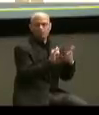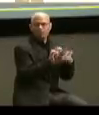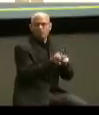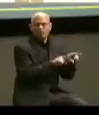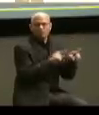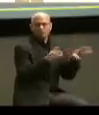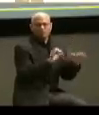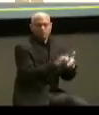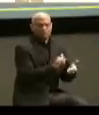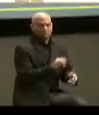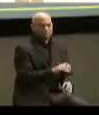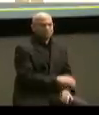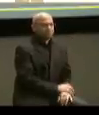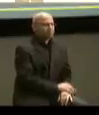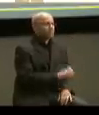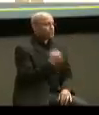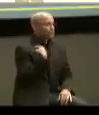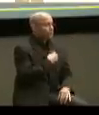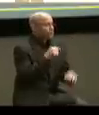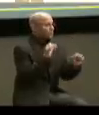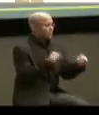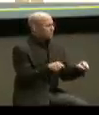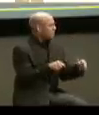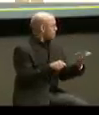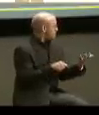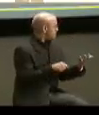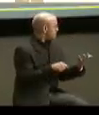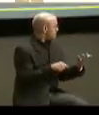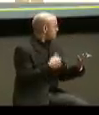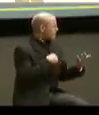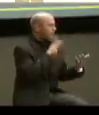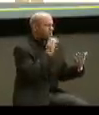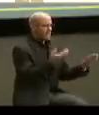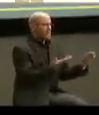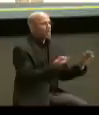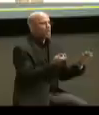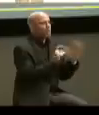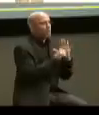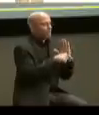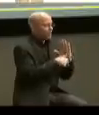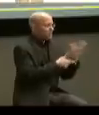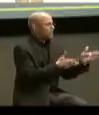VETERAN-OWNED BUSINESSES. SO WE CAN -- I'LL BE HERE A BIT AFTERWARDS.